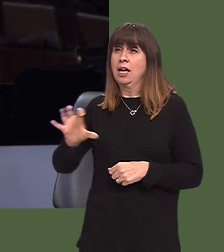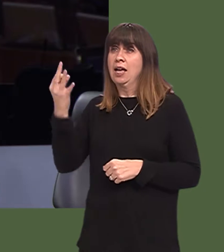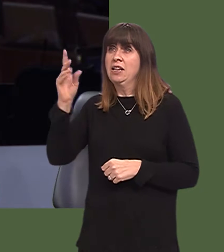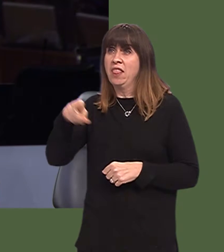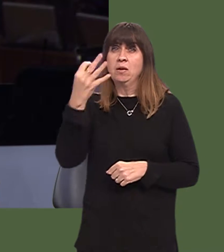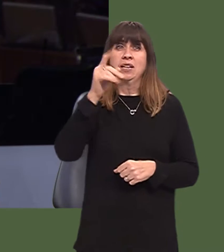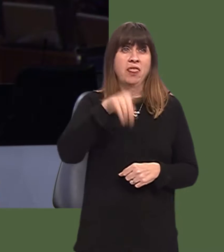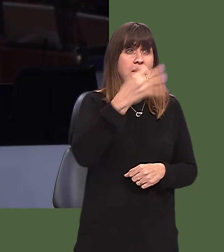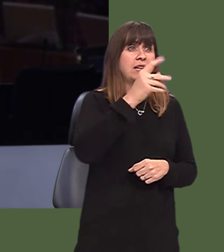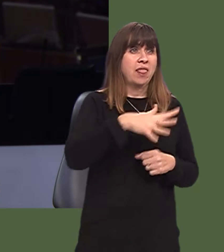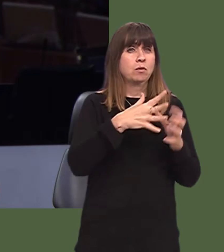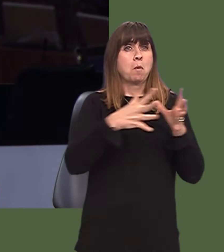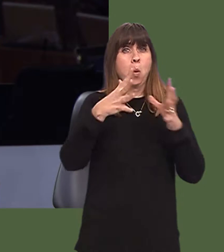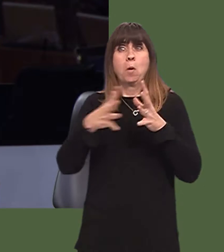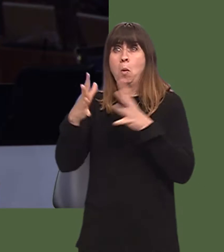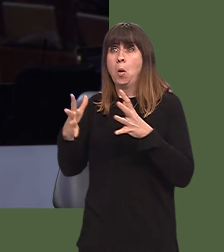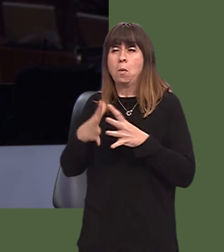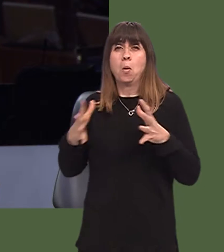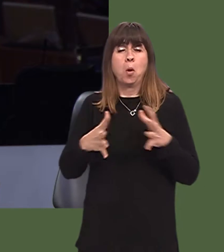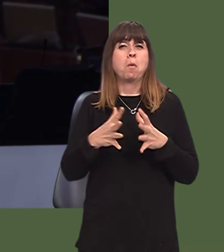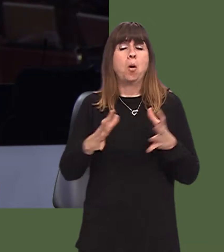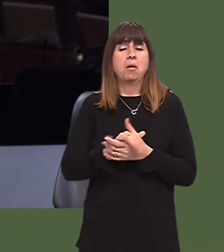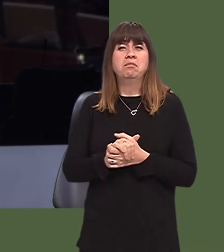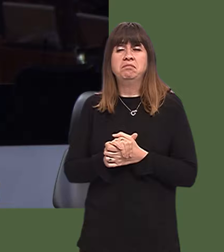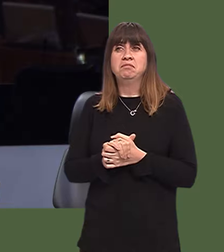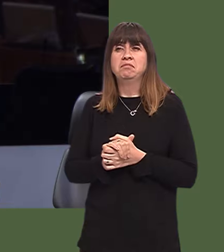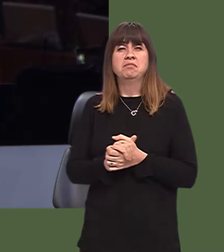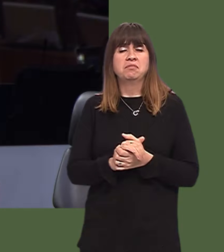Of course, the education sector and its Welsh in education strategic plans are crucially